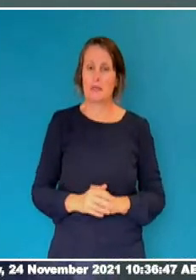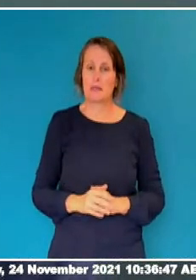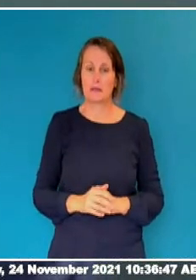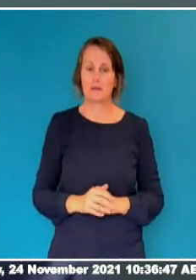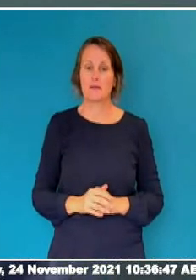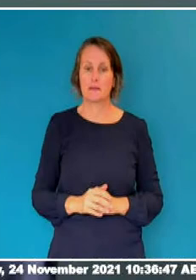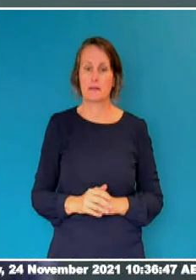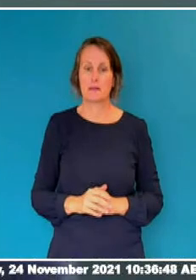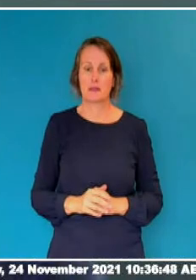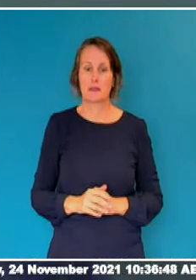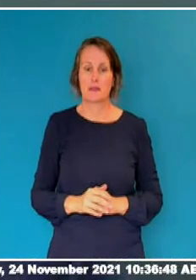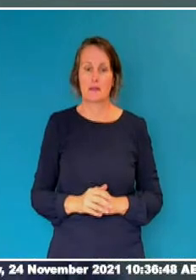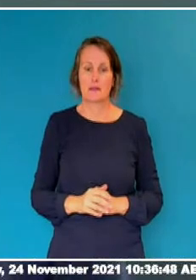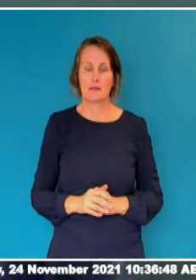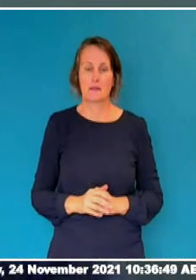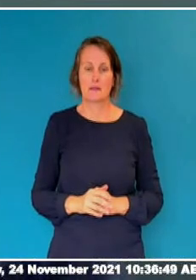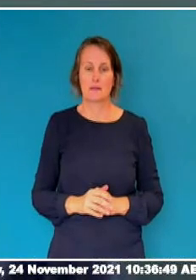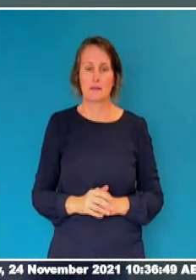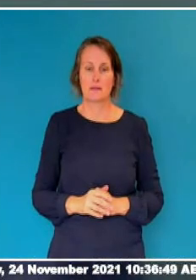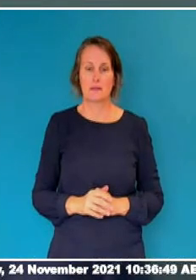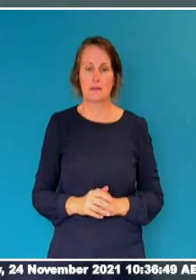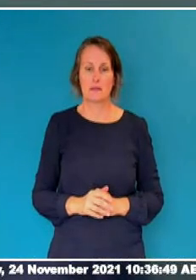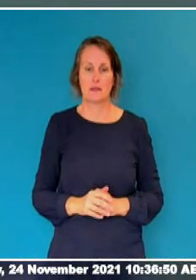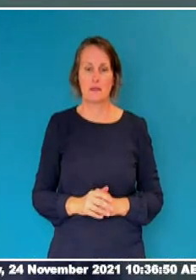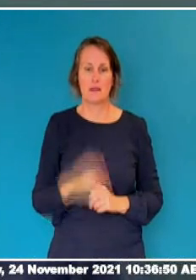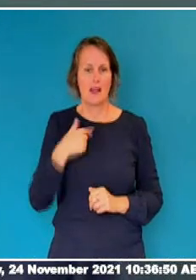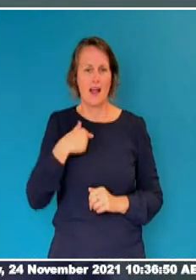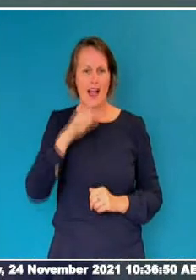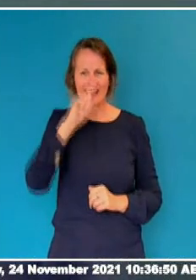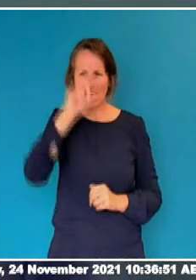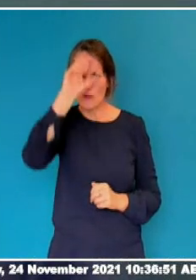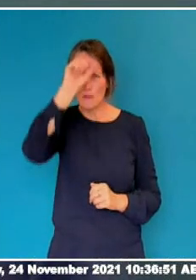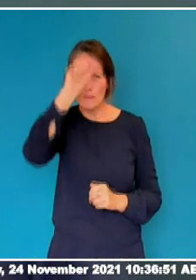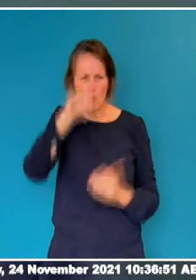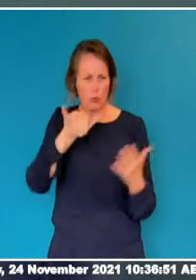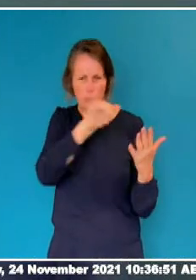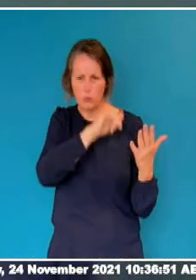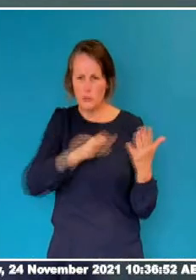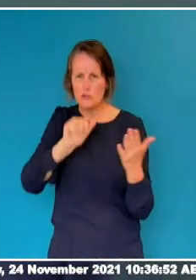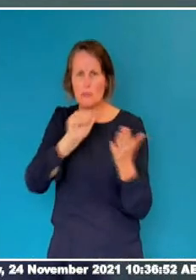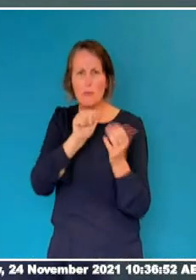All right. MR CAWOOD: I can't recall which annexure, but that is recorded.